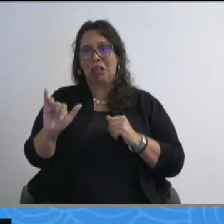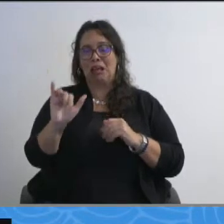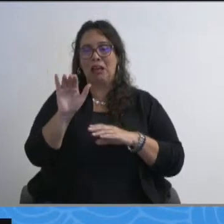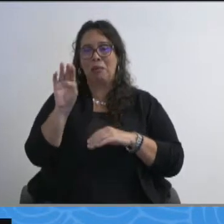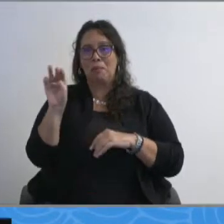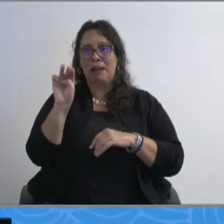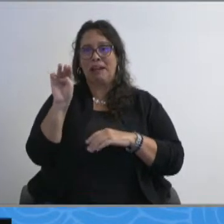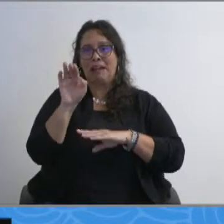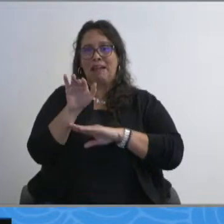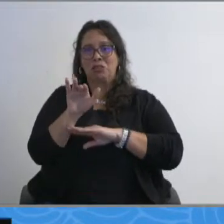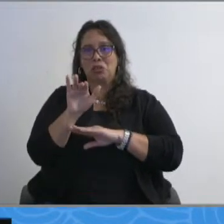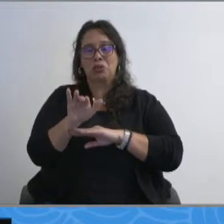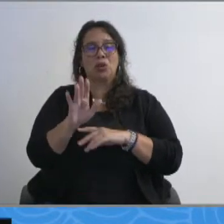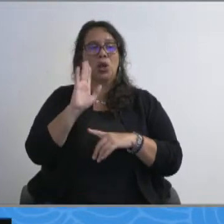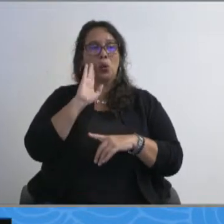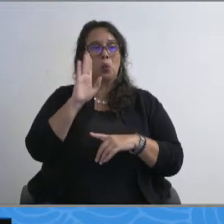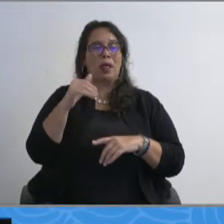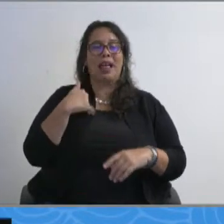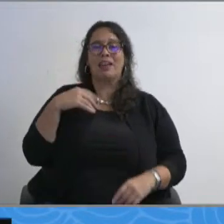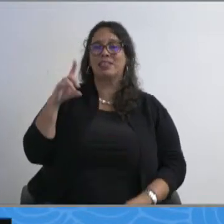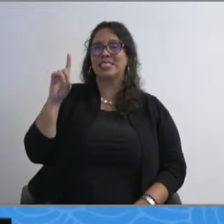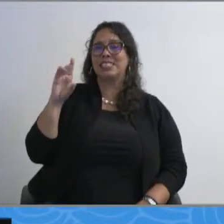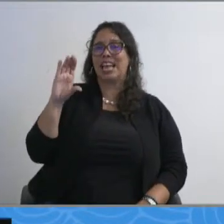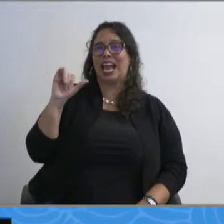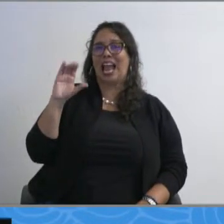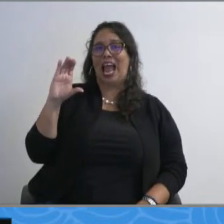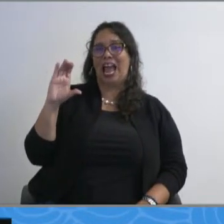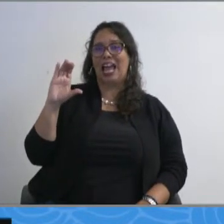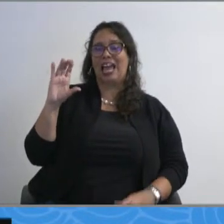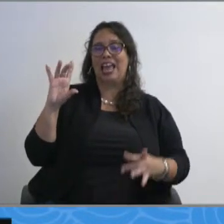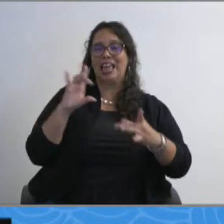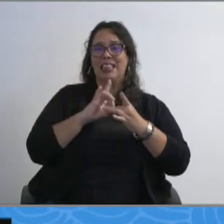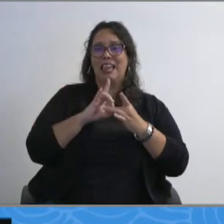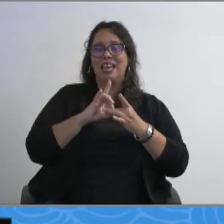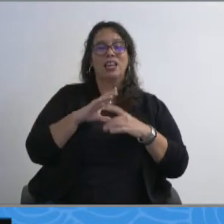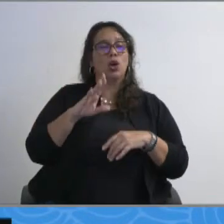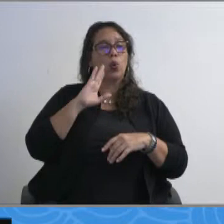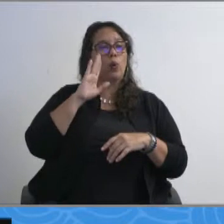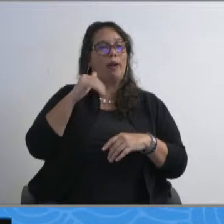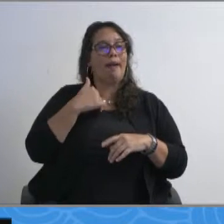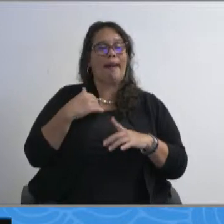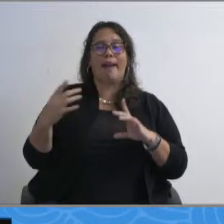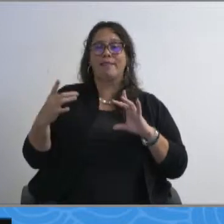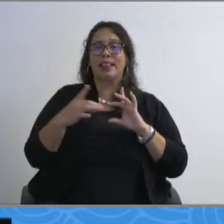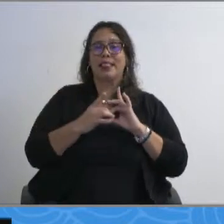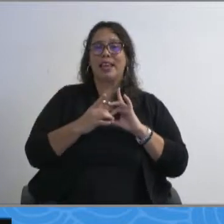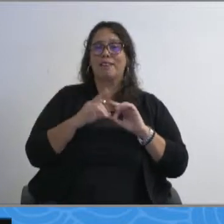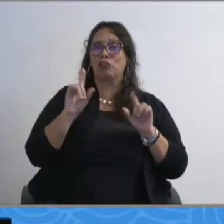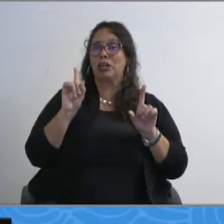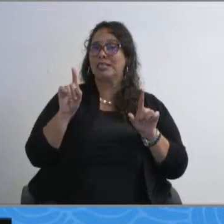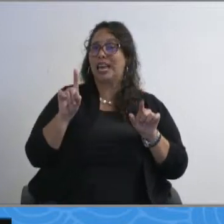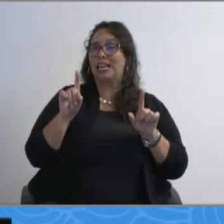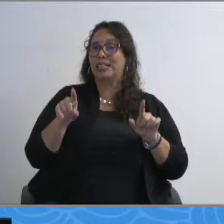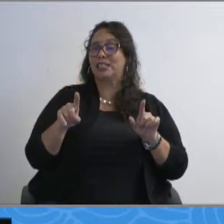It's going to have our DCAC link. It's going to have a link for attendance. So, that way, when you join us,